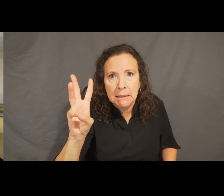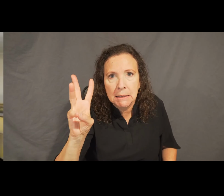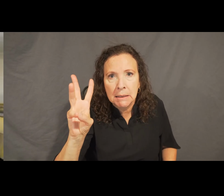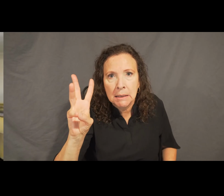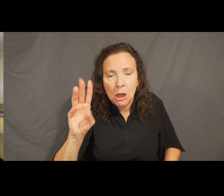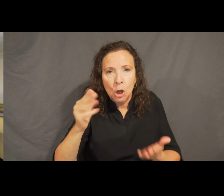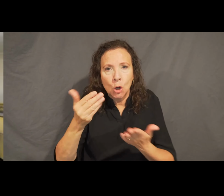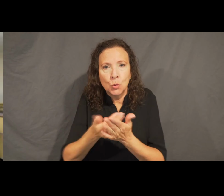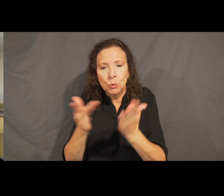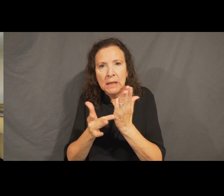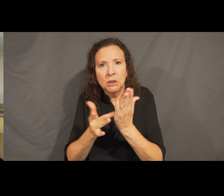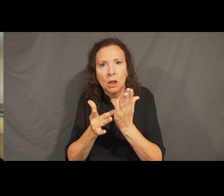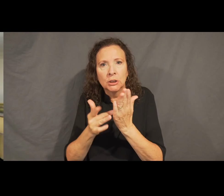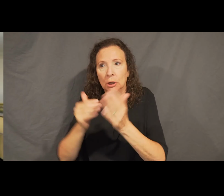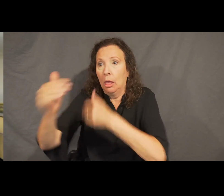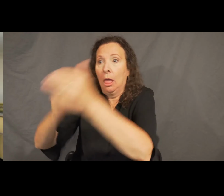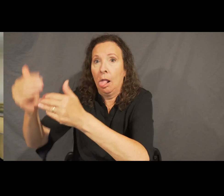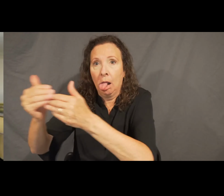But that technology had evolved quite a bit.